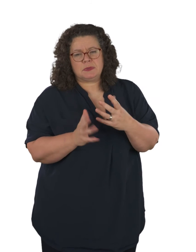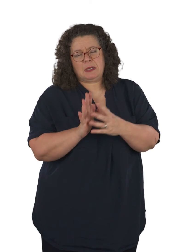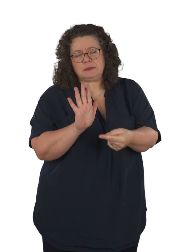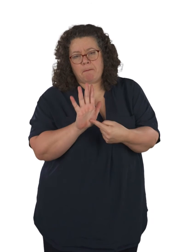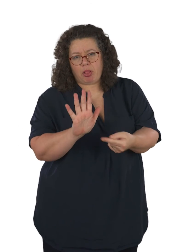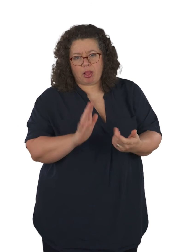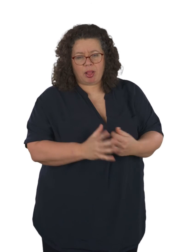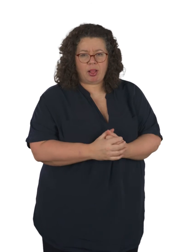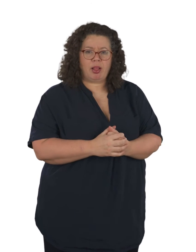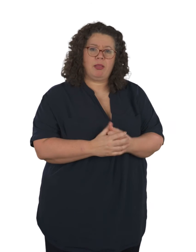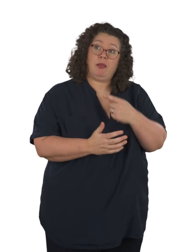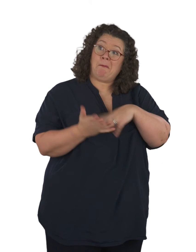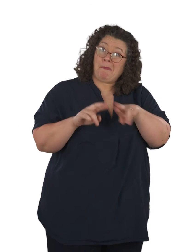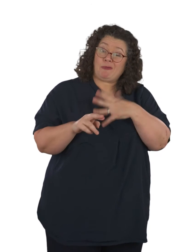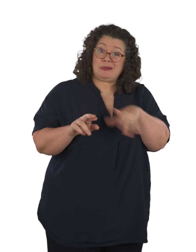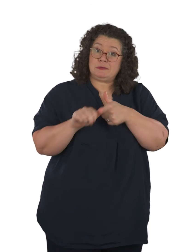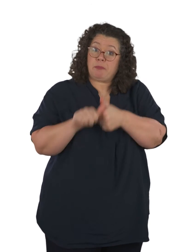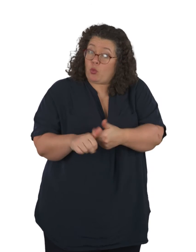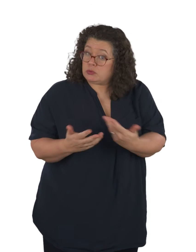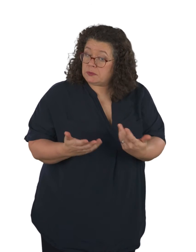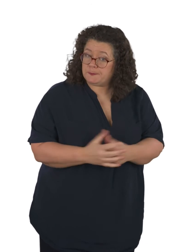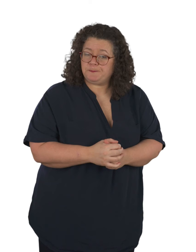Young carers might care for a parent who needs support.